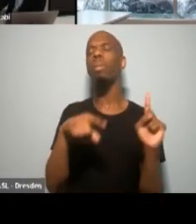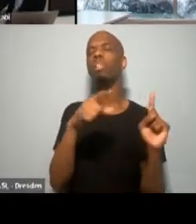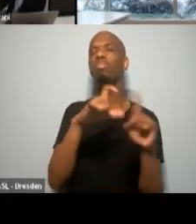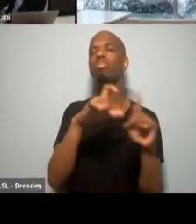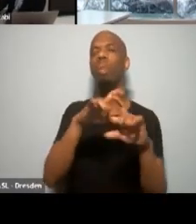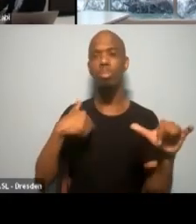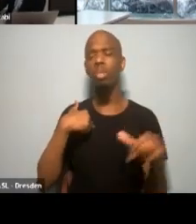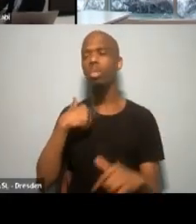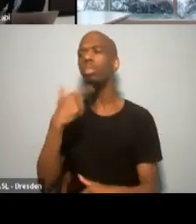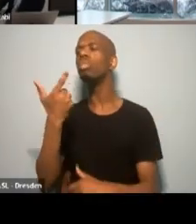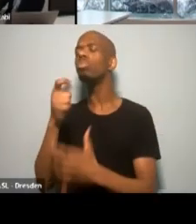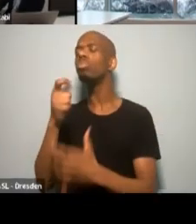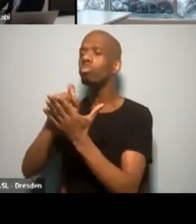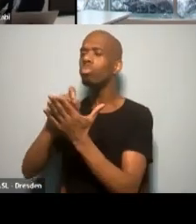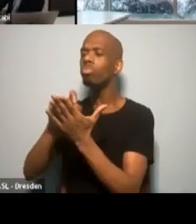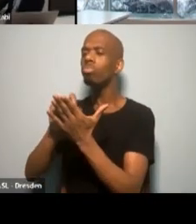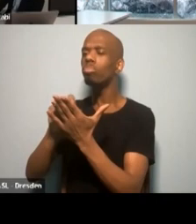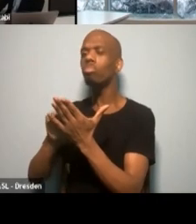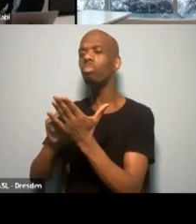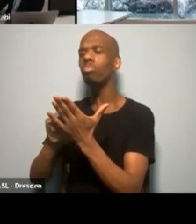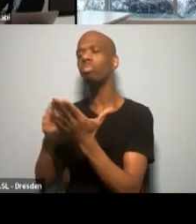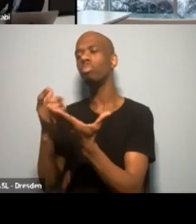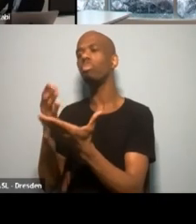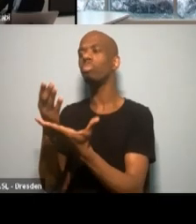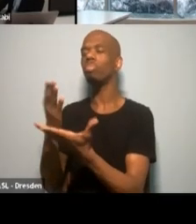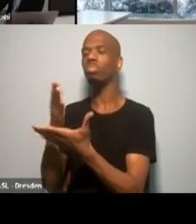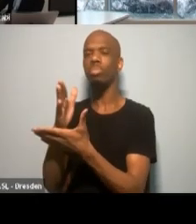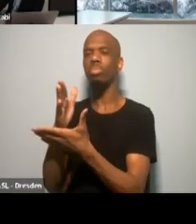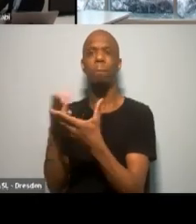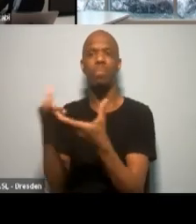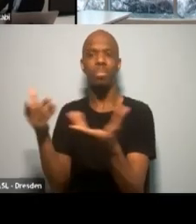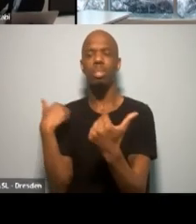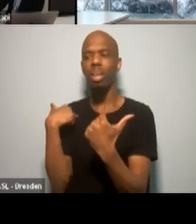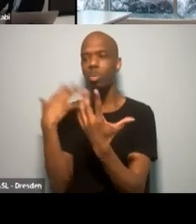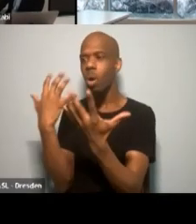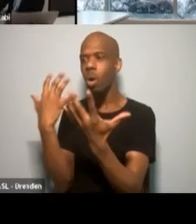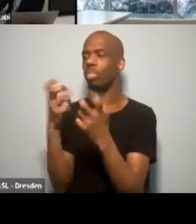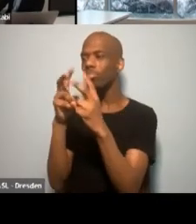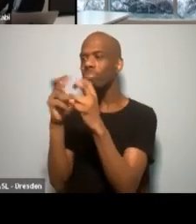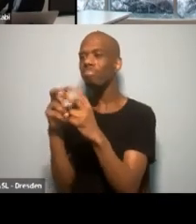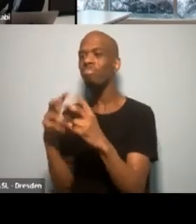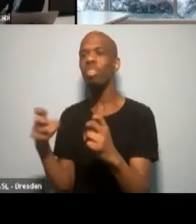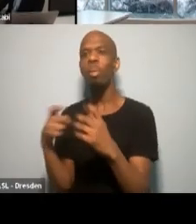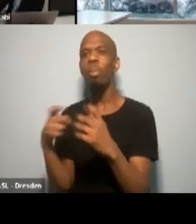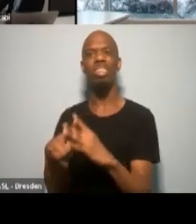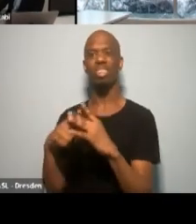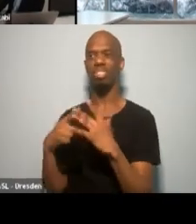some of the next areas of research that one could begin to explore, in terms of moving the frontiers of,